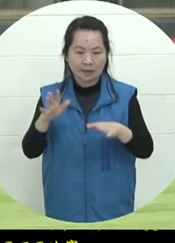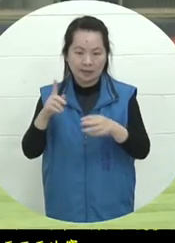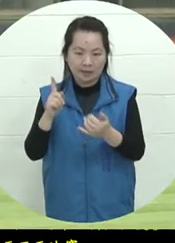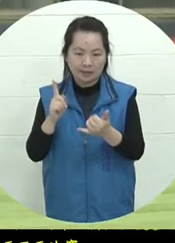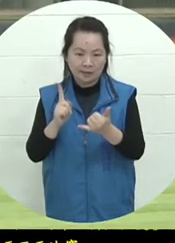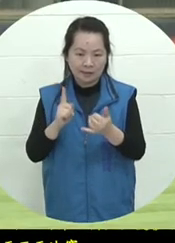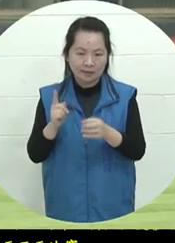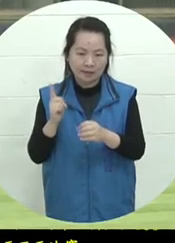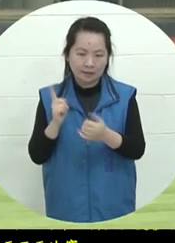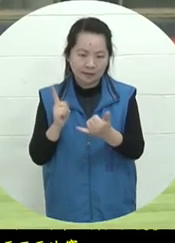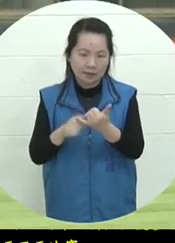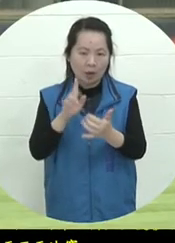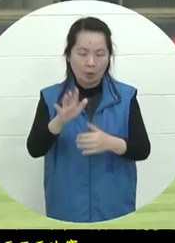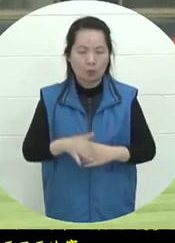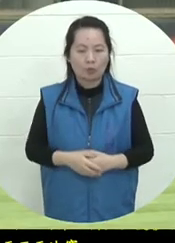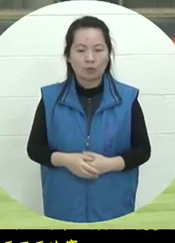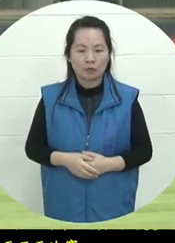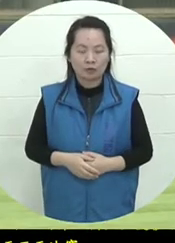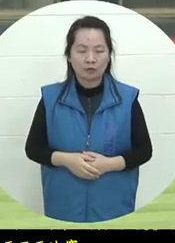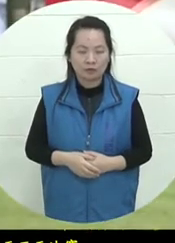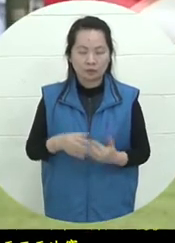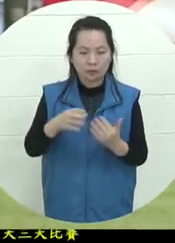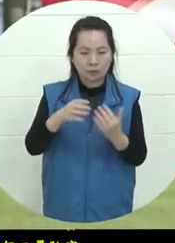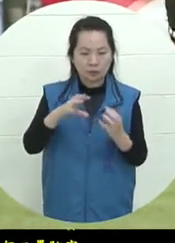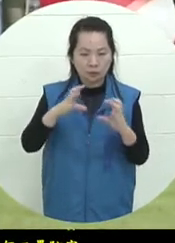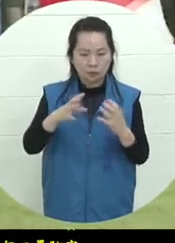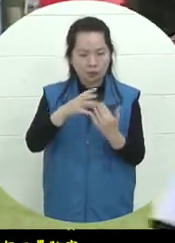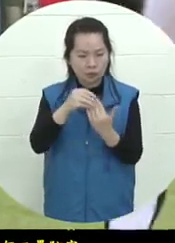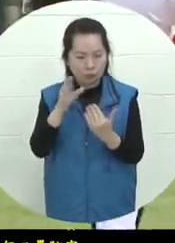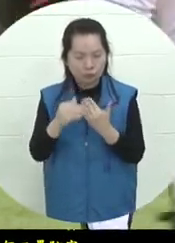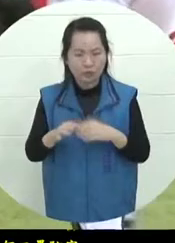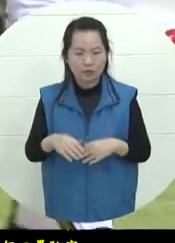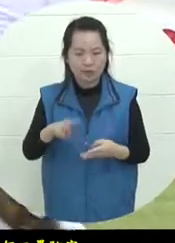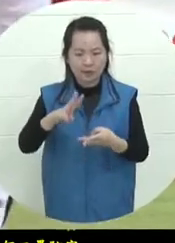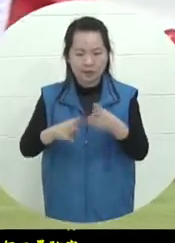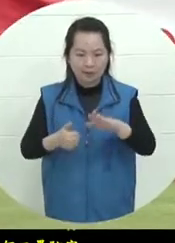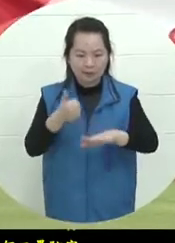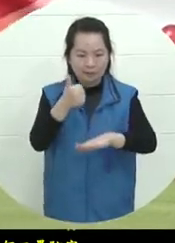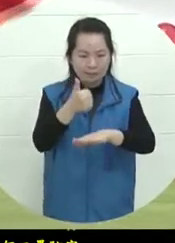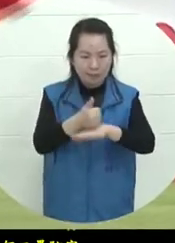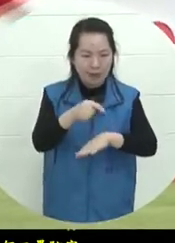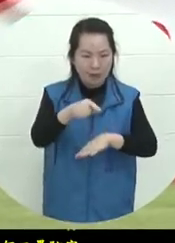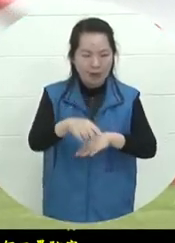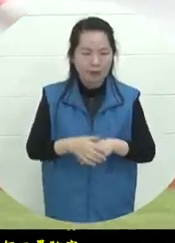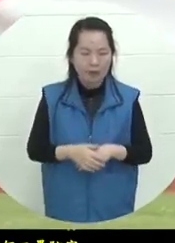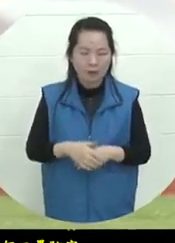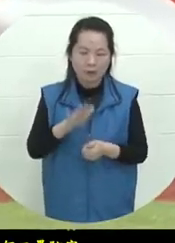hits , but some picks, etc. equaled on-base. Part of the content of the rate is to help the team quite a lot.